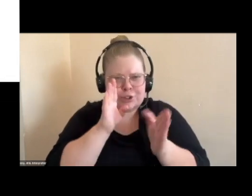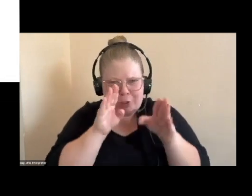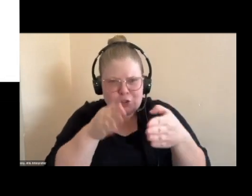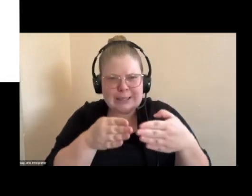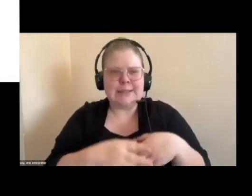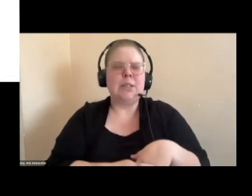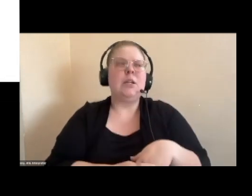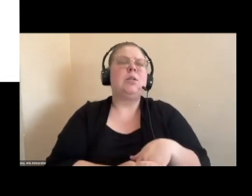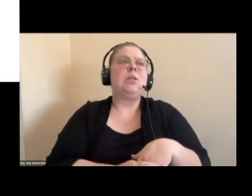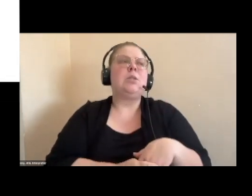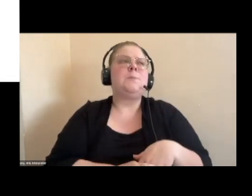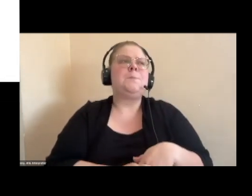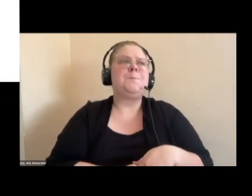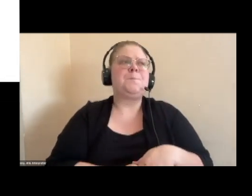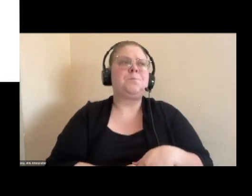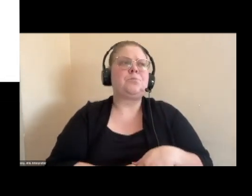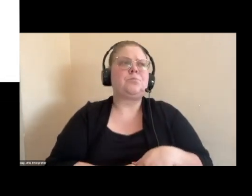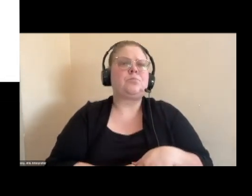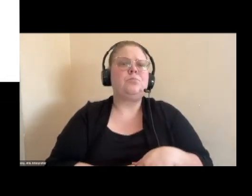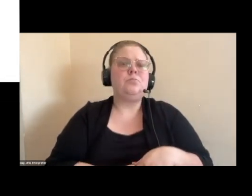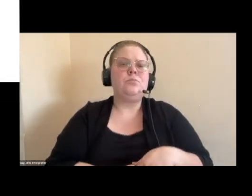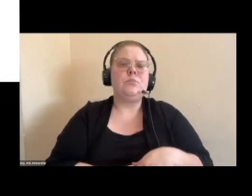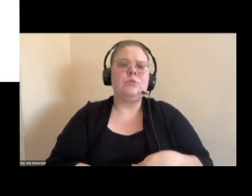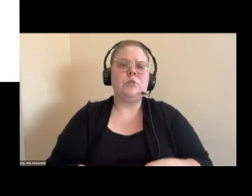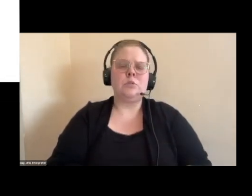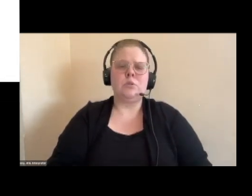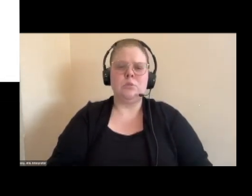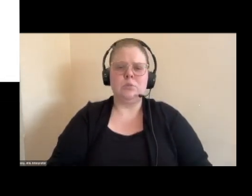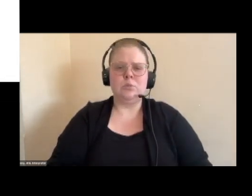I think that our process with